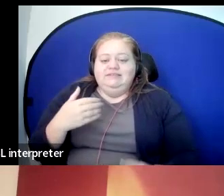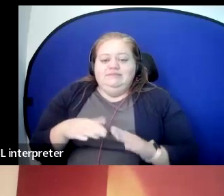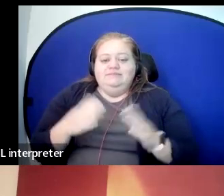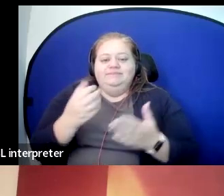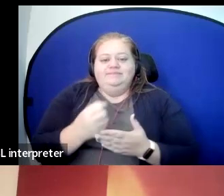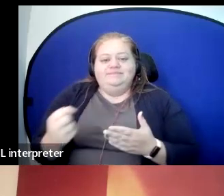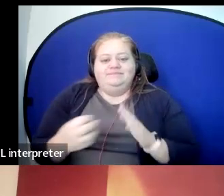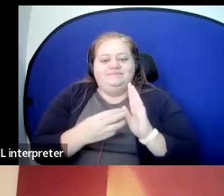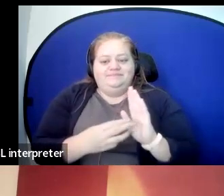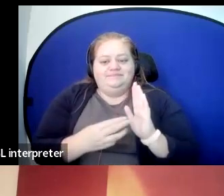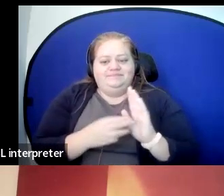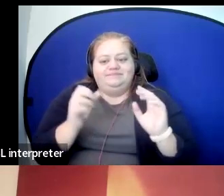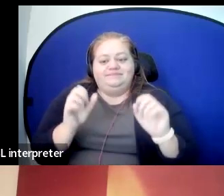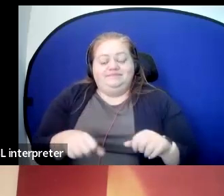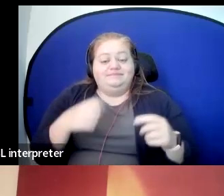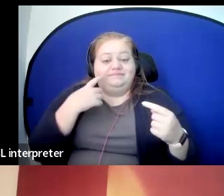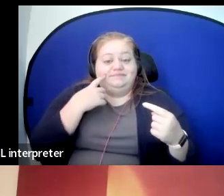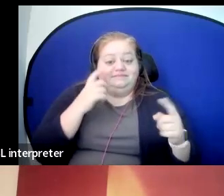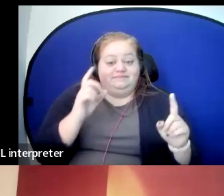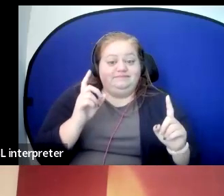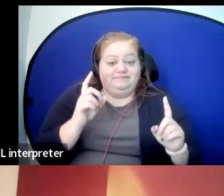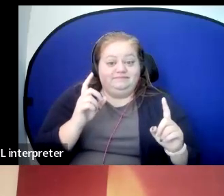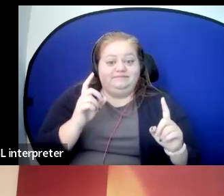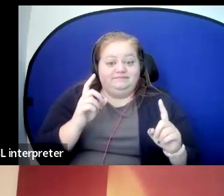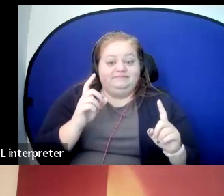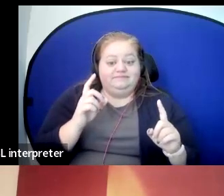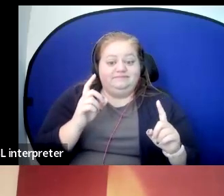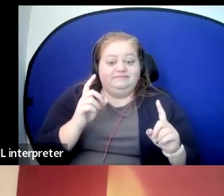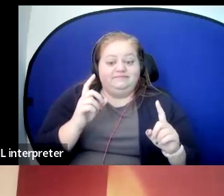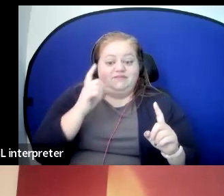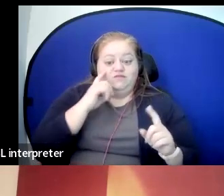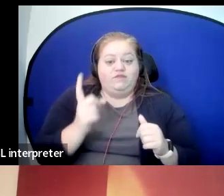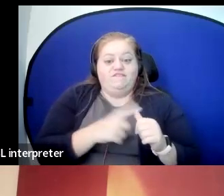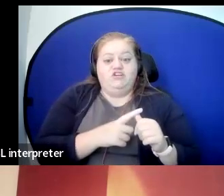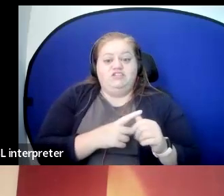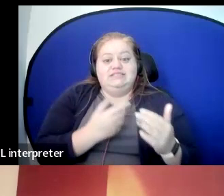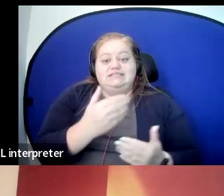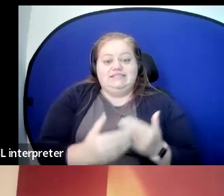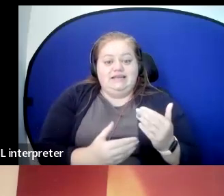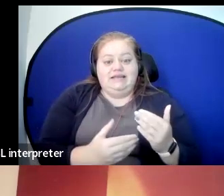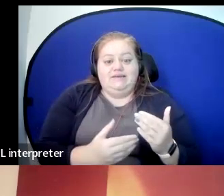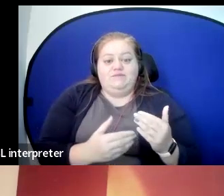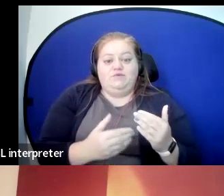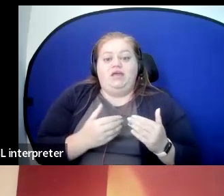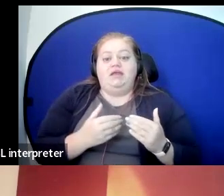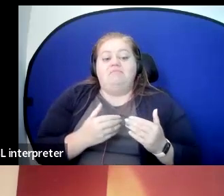that can work as a first step that you can dip your toe into them.